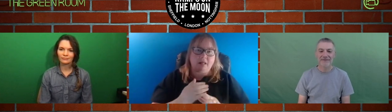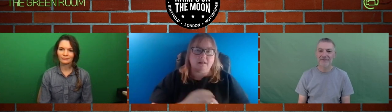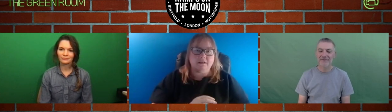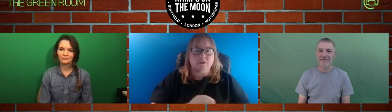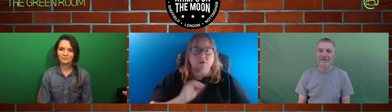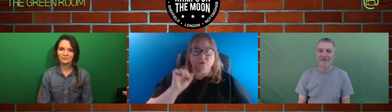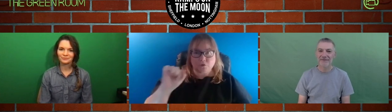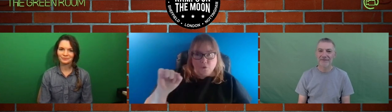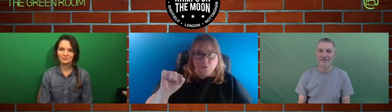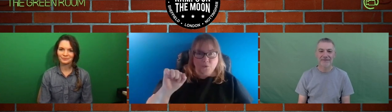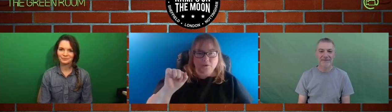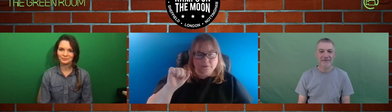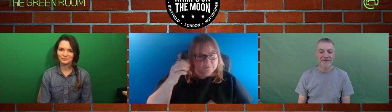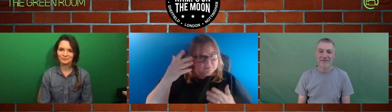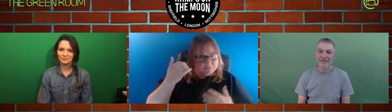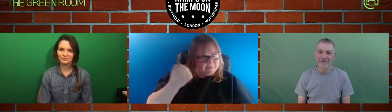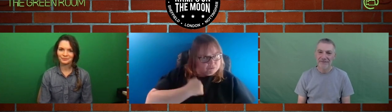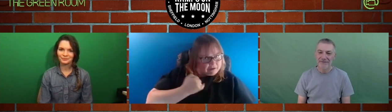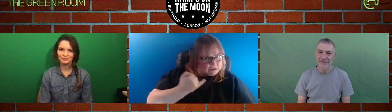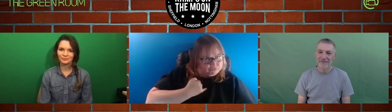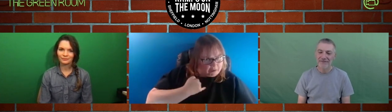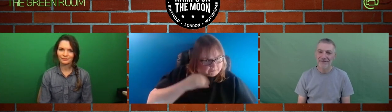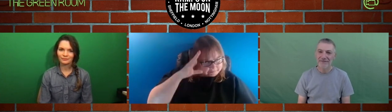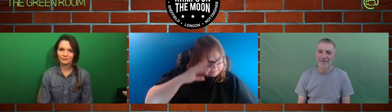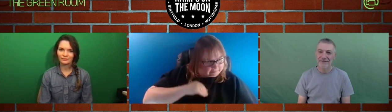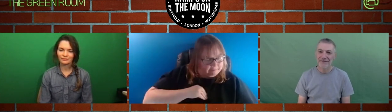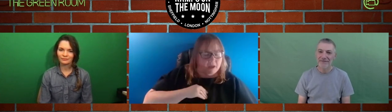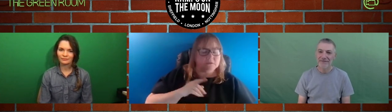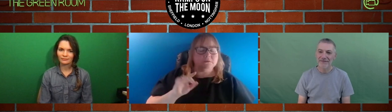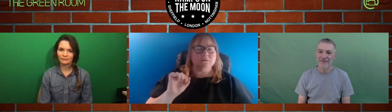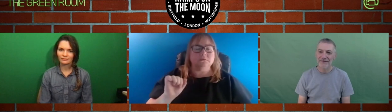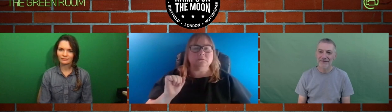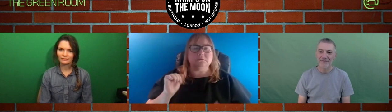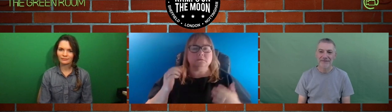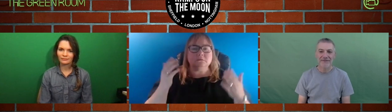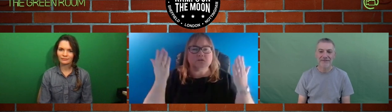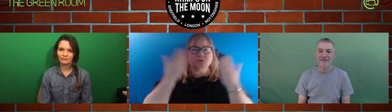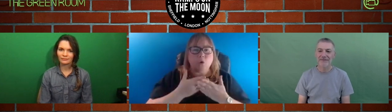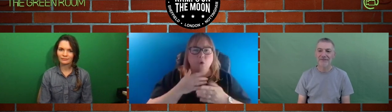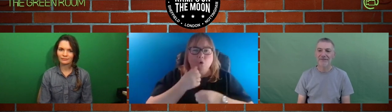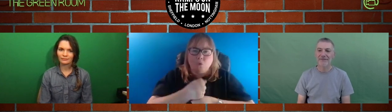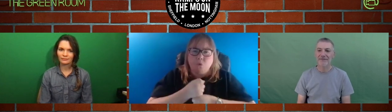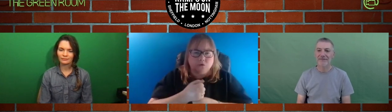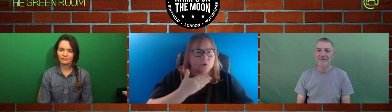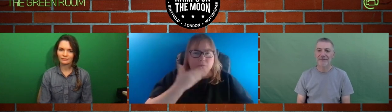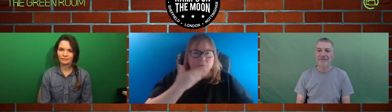you'll need to correct me if I'm wrong but there isn't creative enablers there isn't PA's or support staff that